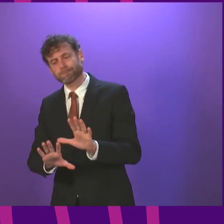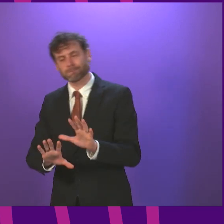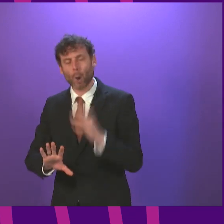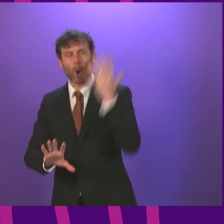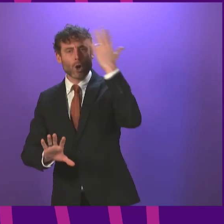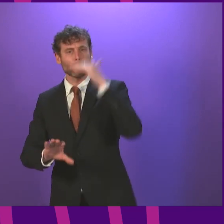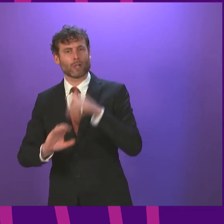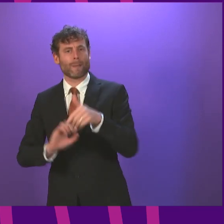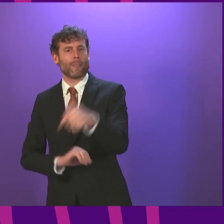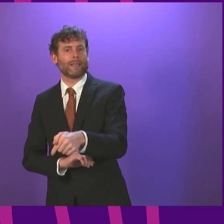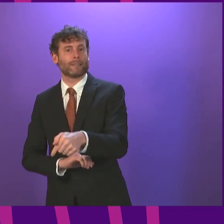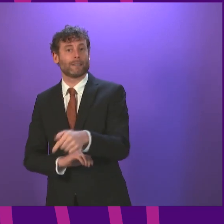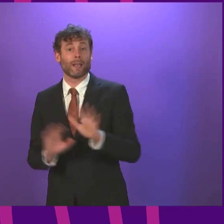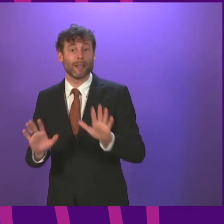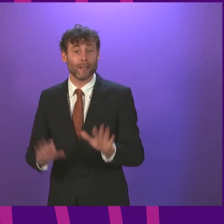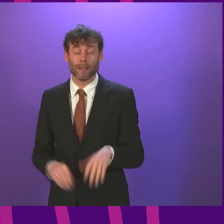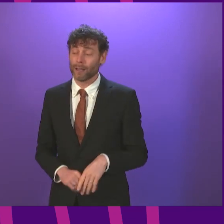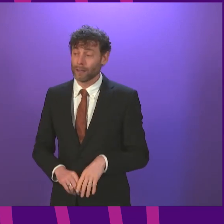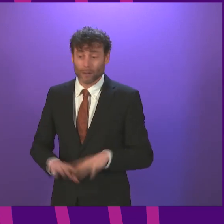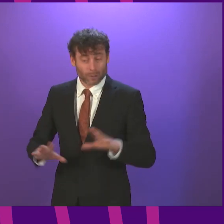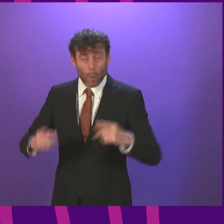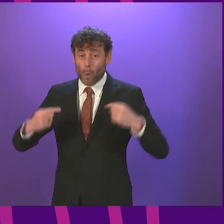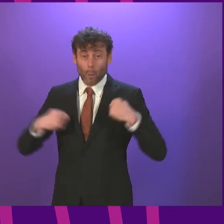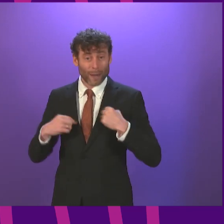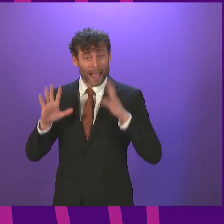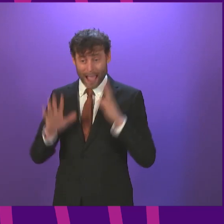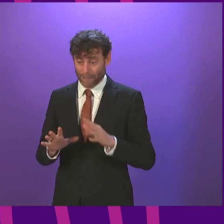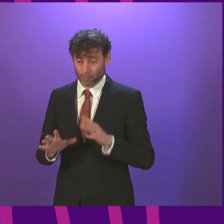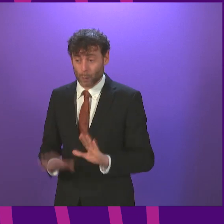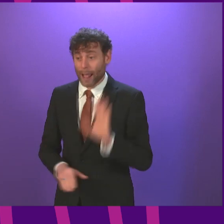There are always judgments for ministers to make, taking account of a range of things.